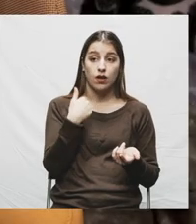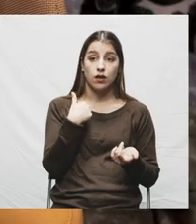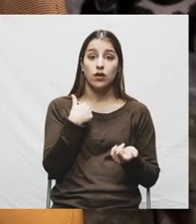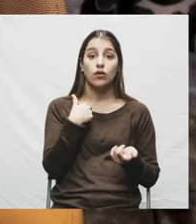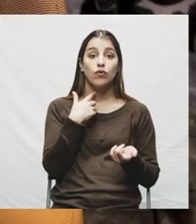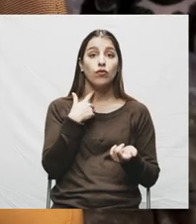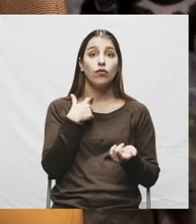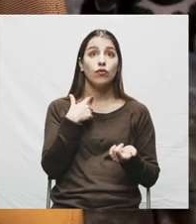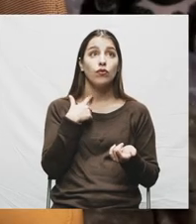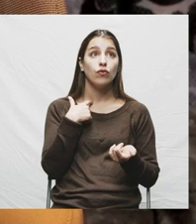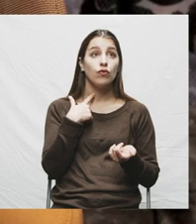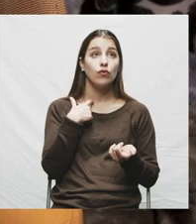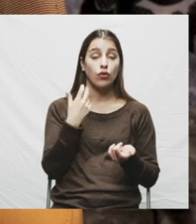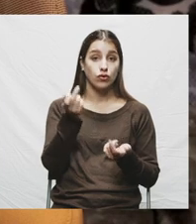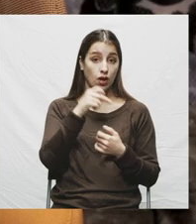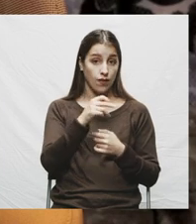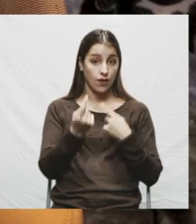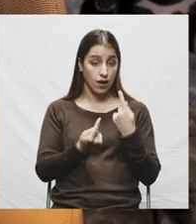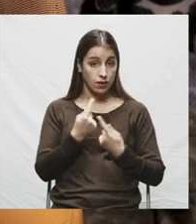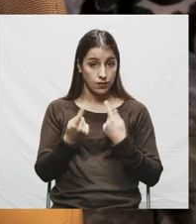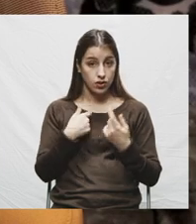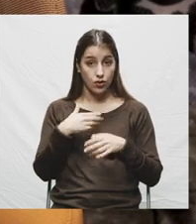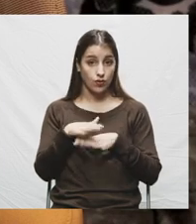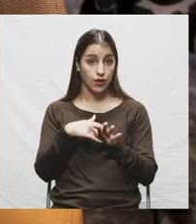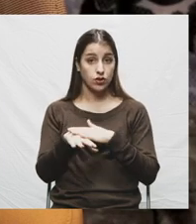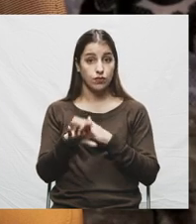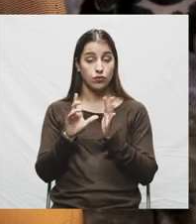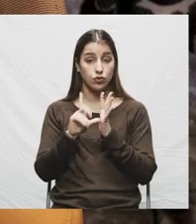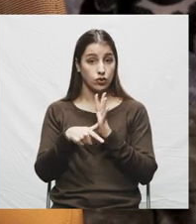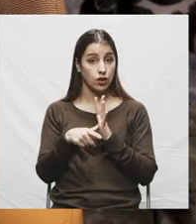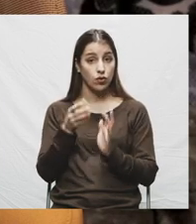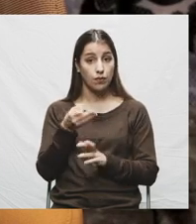For example, sometimes when I’d come back… I did one more project with Paula Massano,